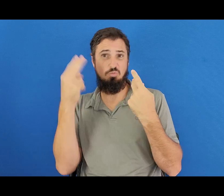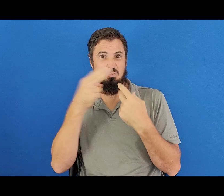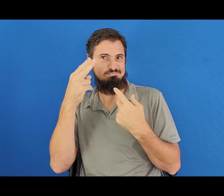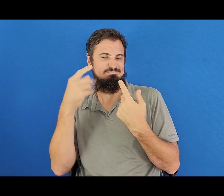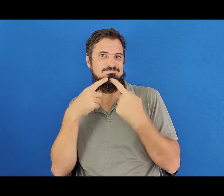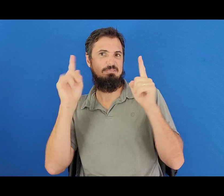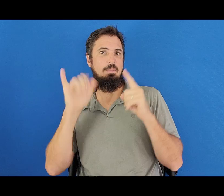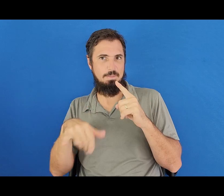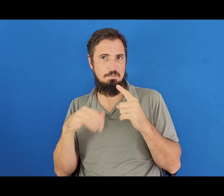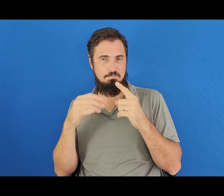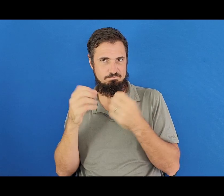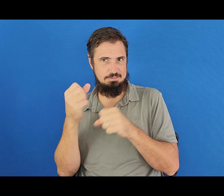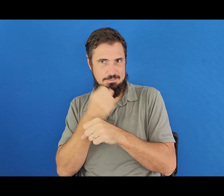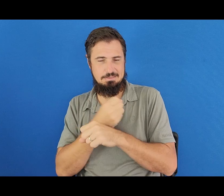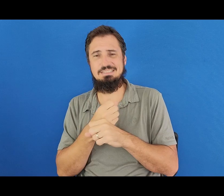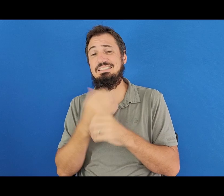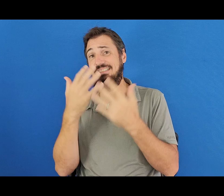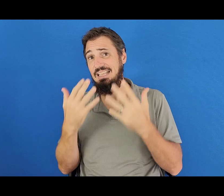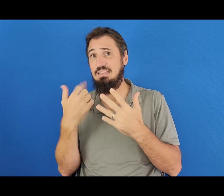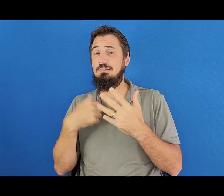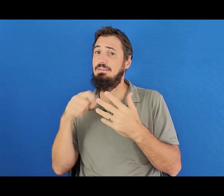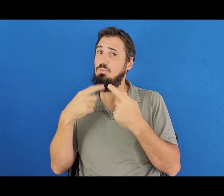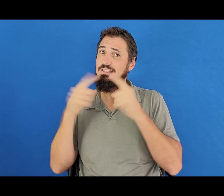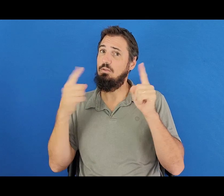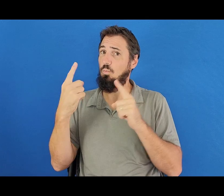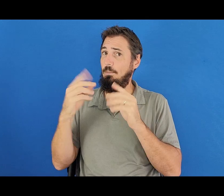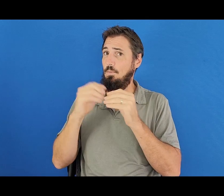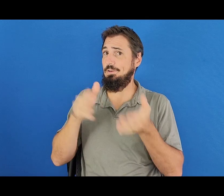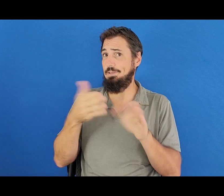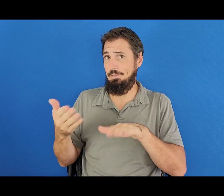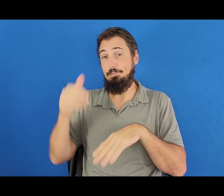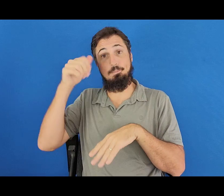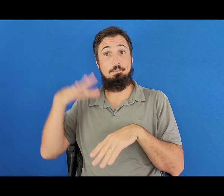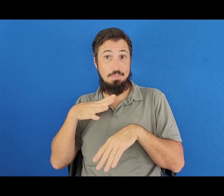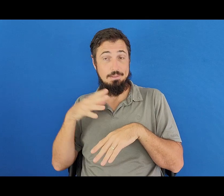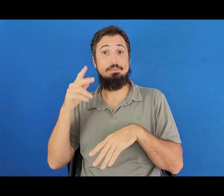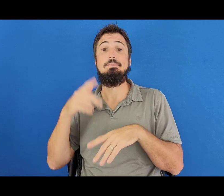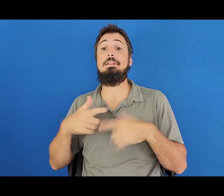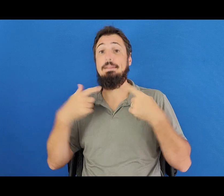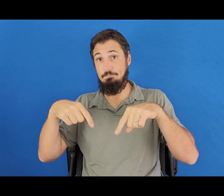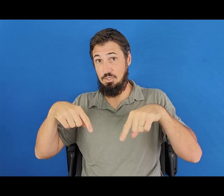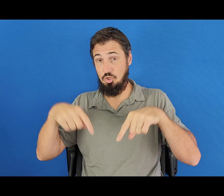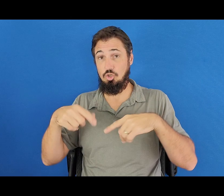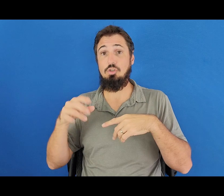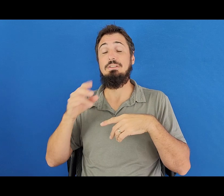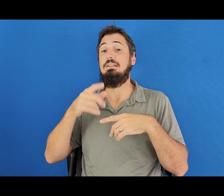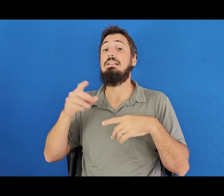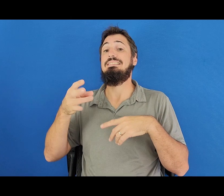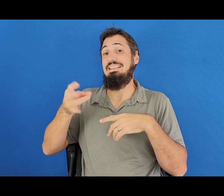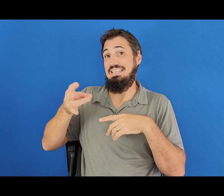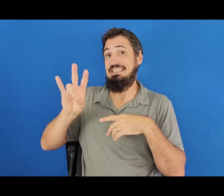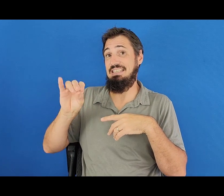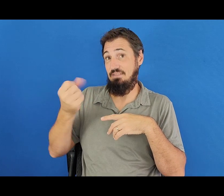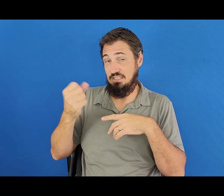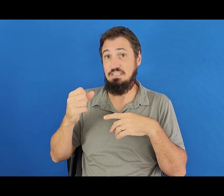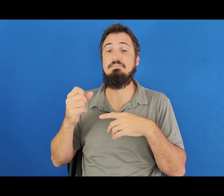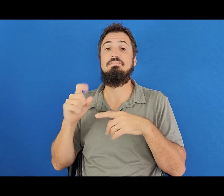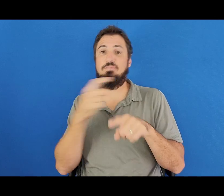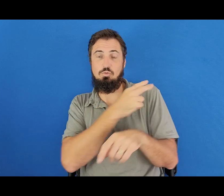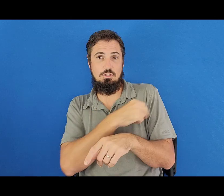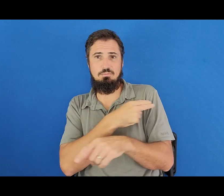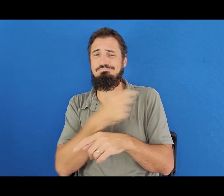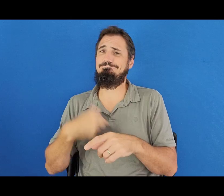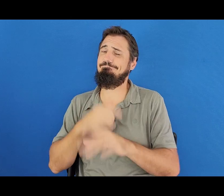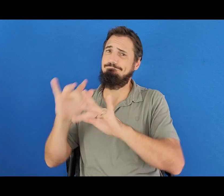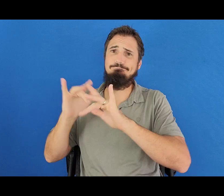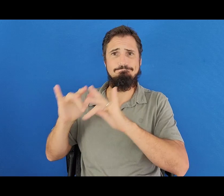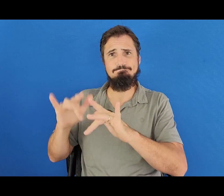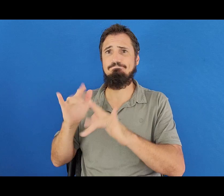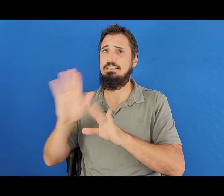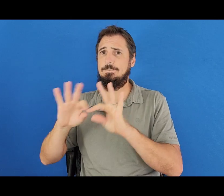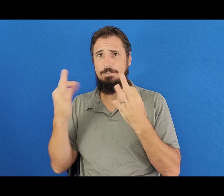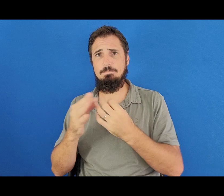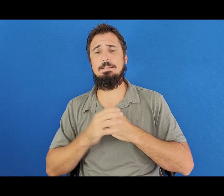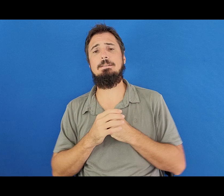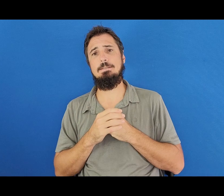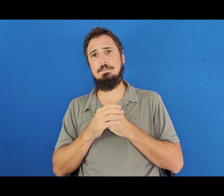Sadly, we do have another death to announce today. The fatality was in a male Kauai resident in his 70s who was hospitalized. Our deepest condolences go out to his family.